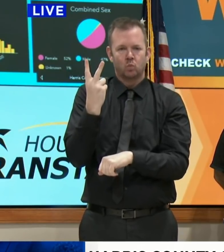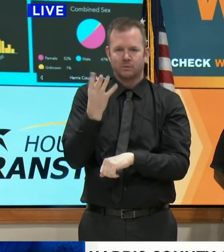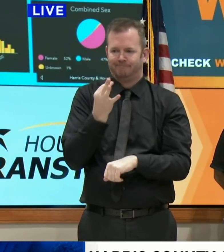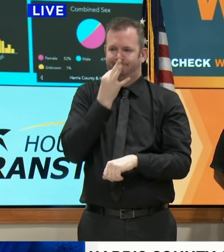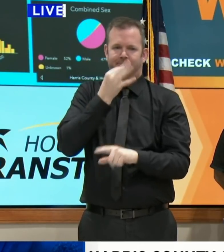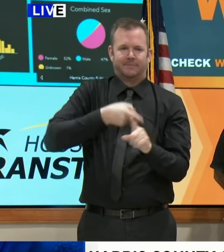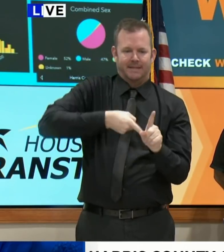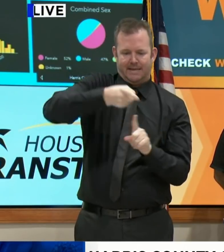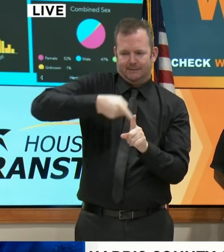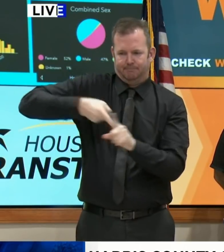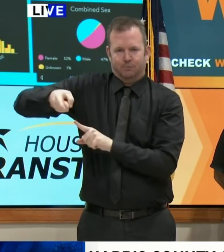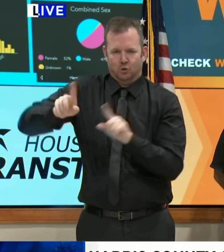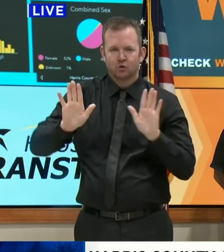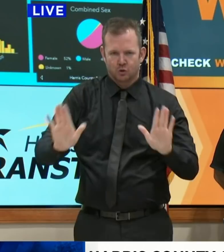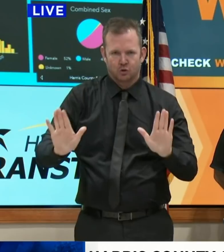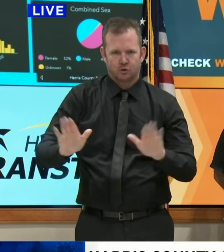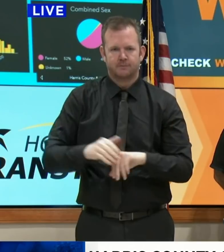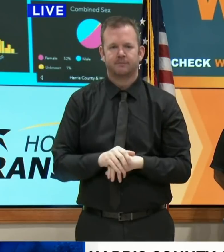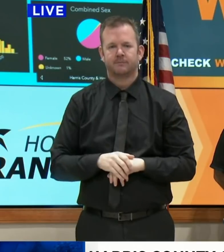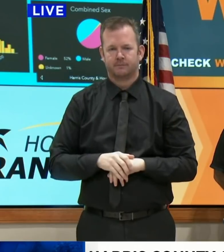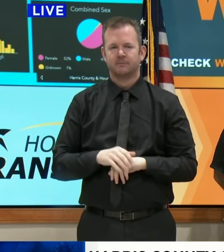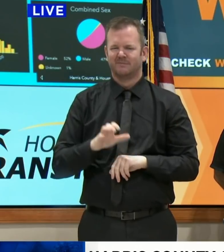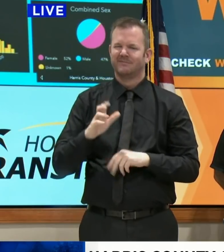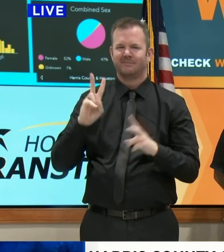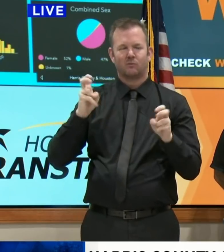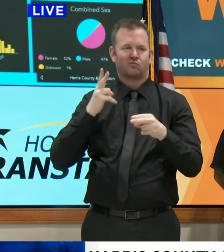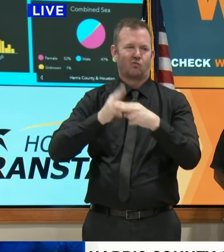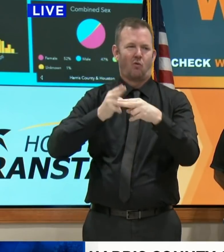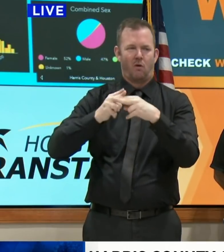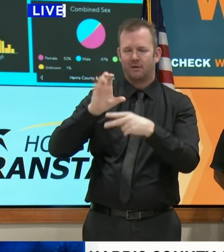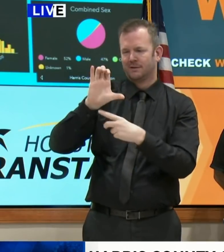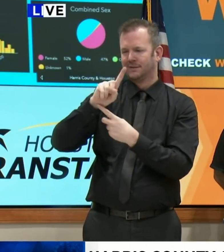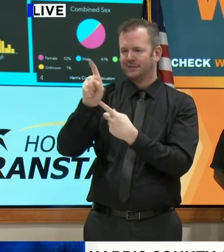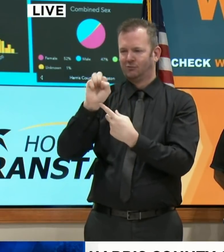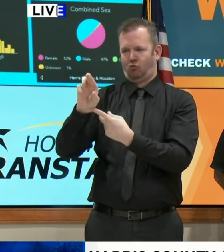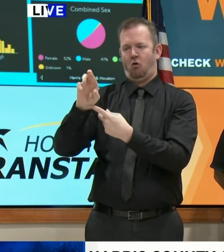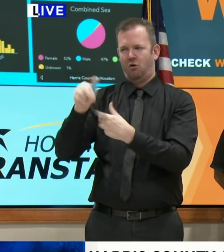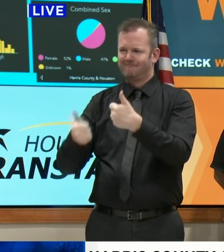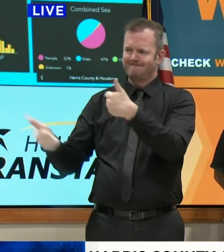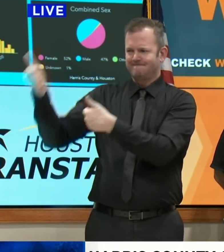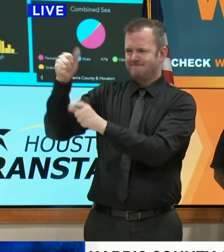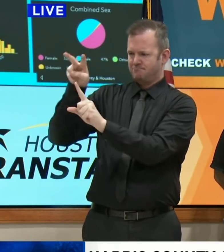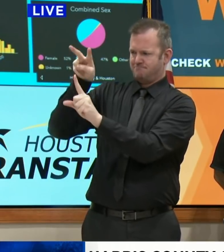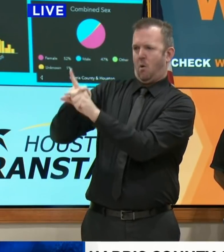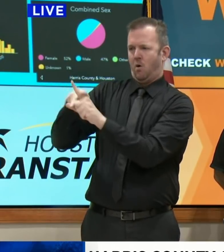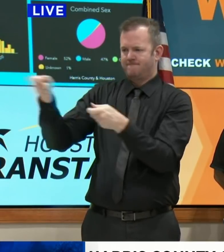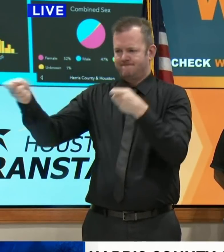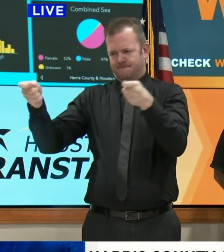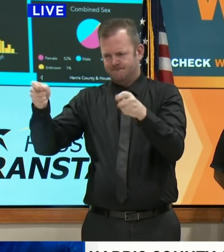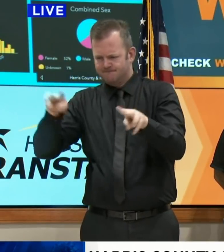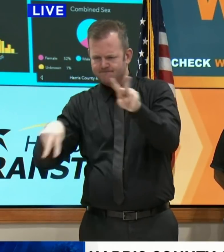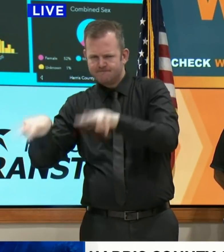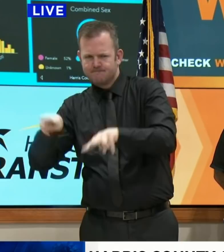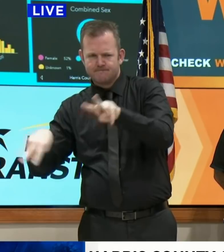exclusively of this. That’s why mayor of this. That’s why mayor Turner and I are Turner and I are still blushing 2 relief and